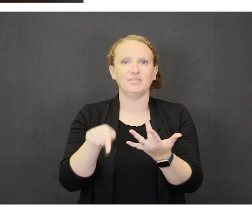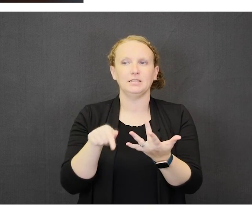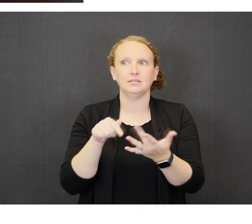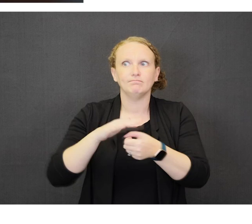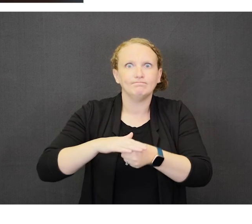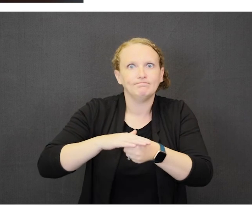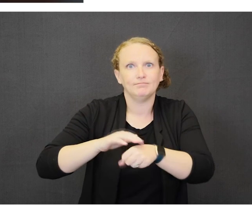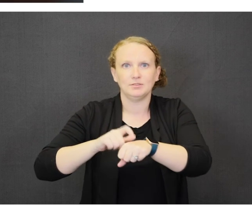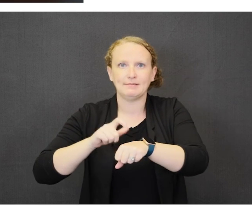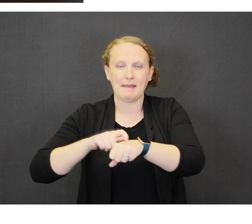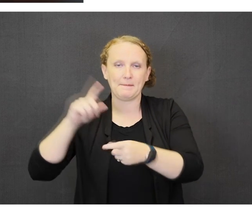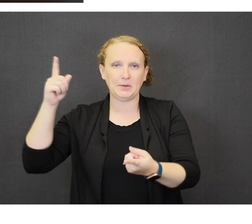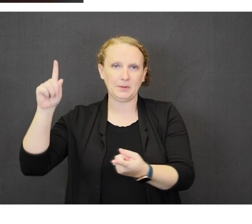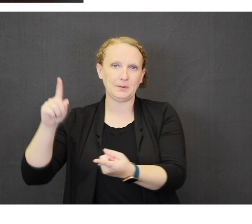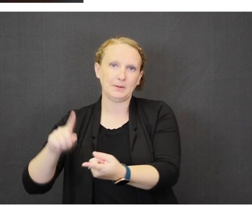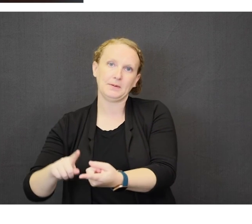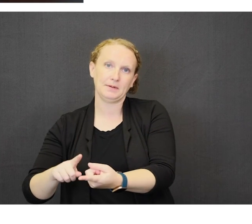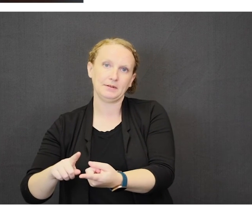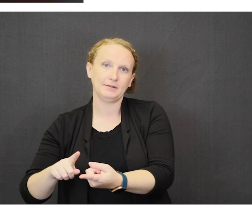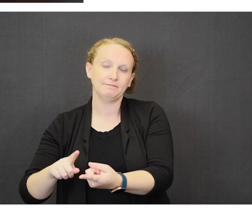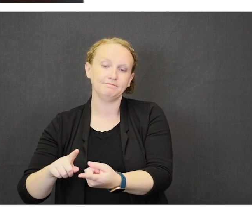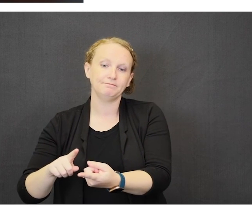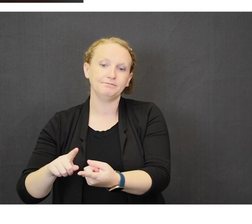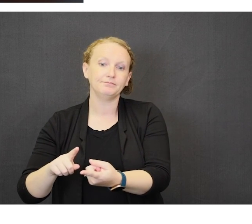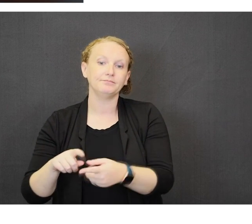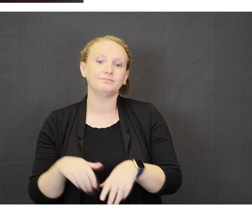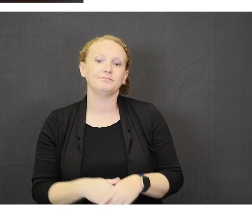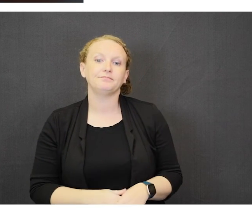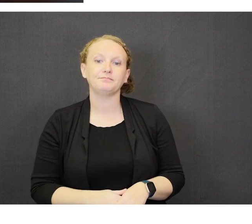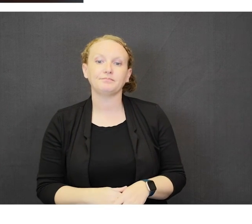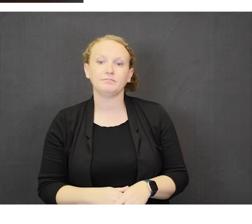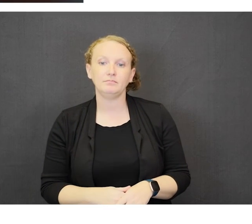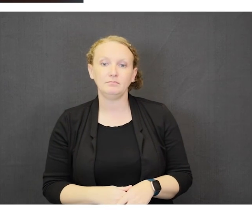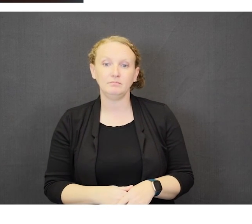beginning of allowing you to be able to respond instead